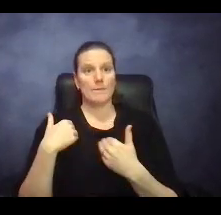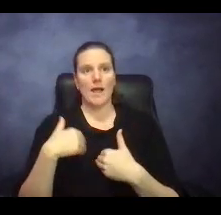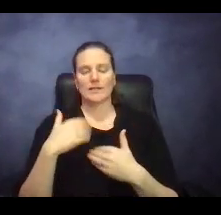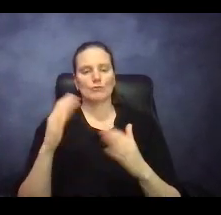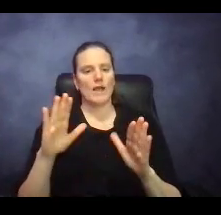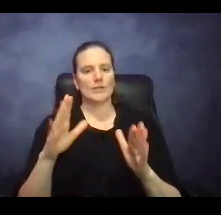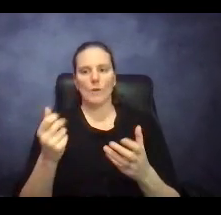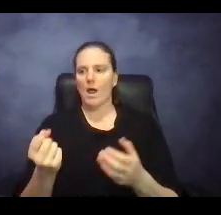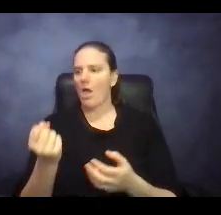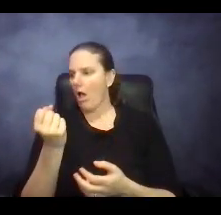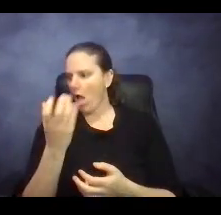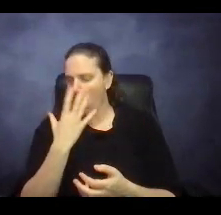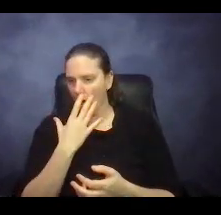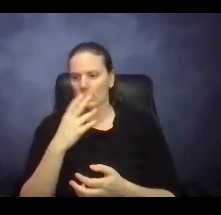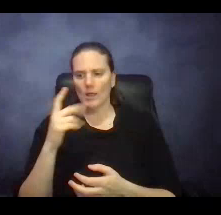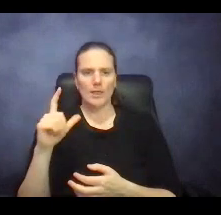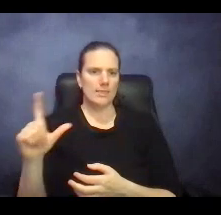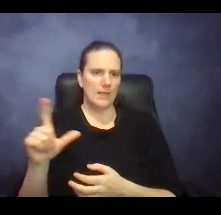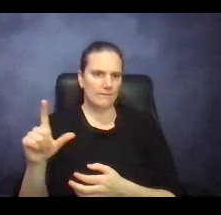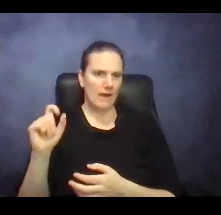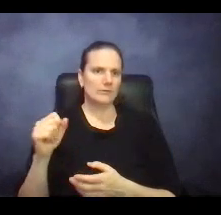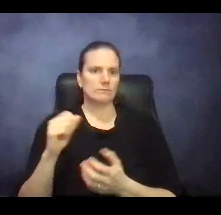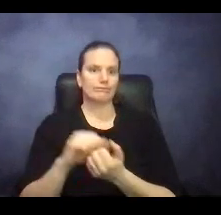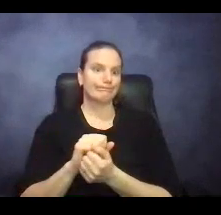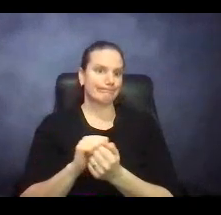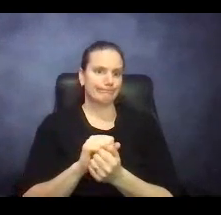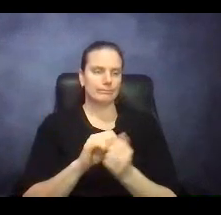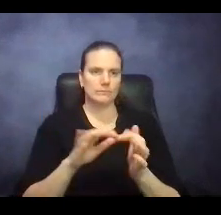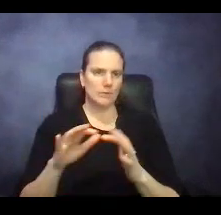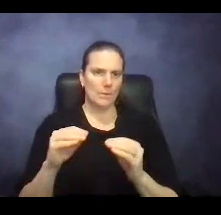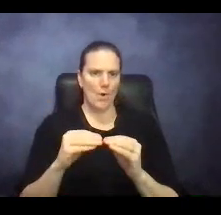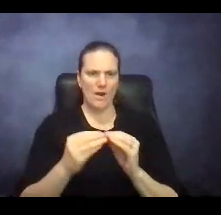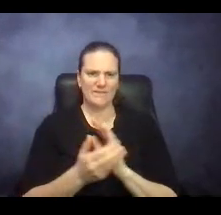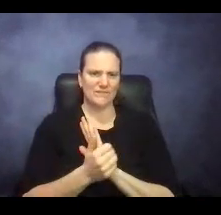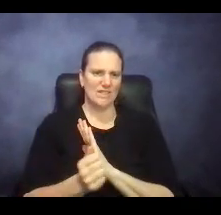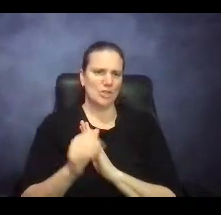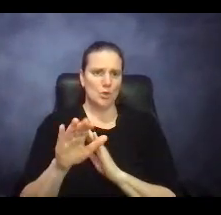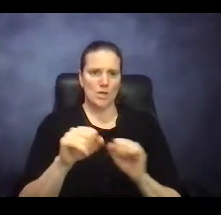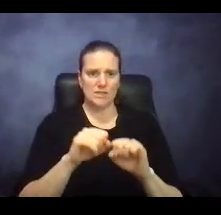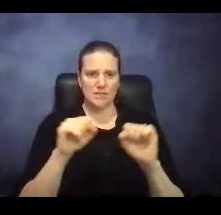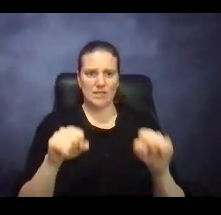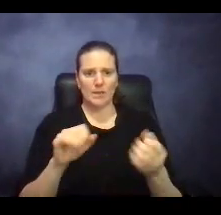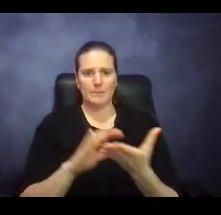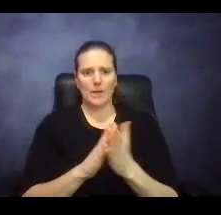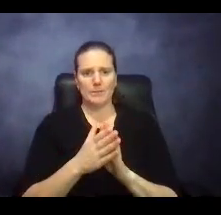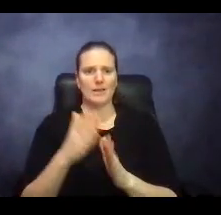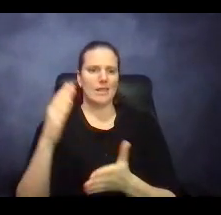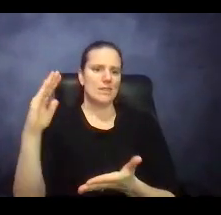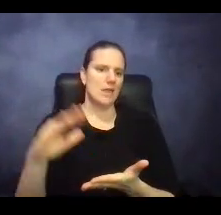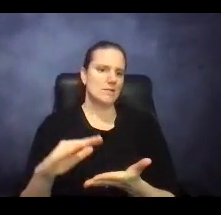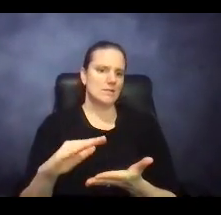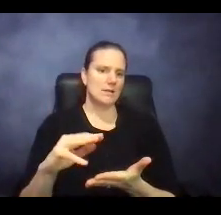of stuff that the liver has to then metabolize. The more efficient your system becomes, the less medication and or supplements you need.